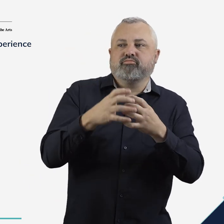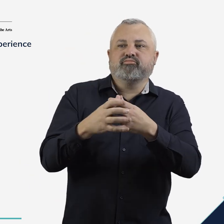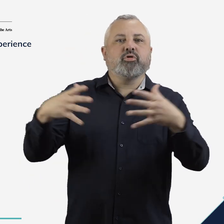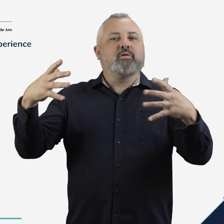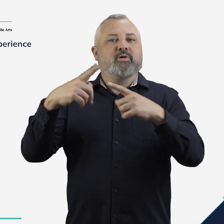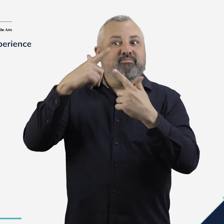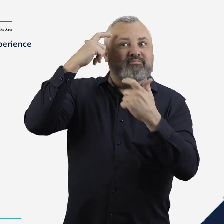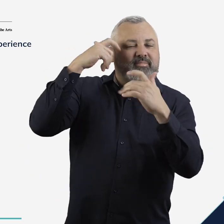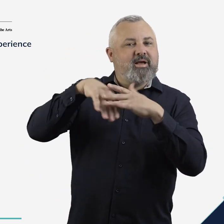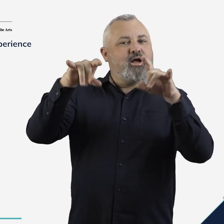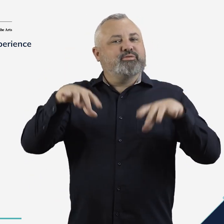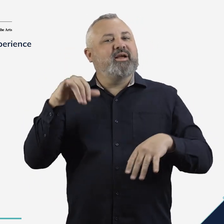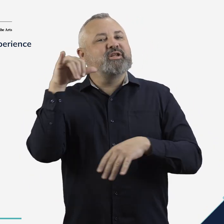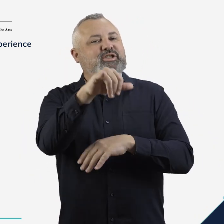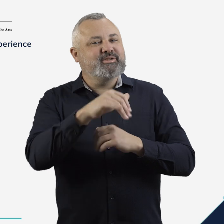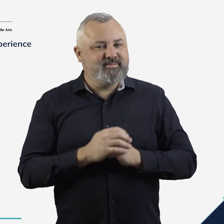growth and innovation across Australian aviation.